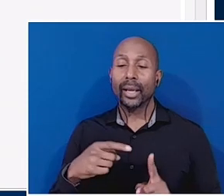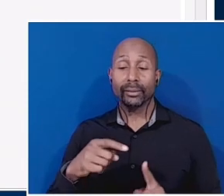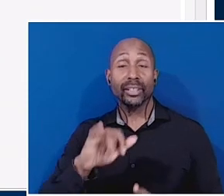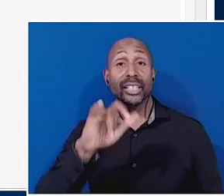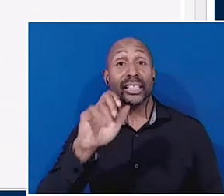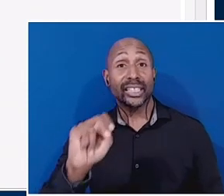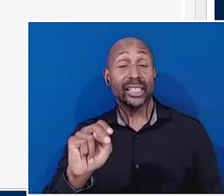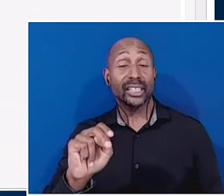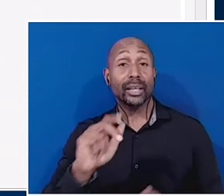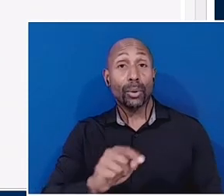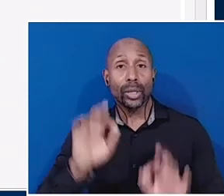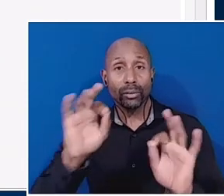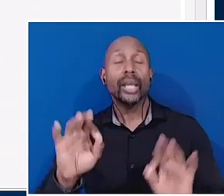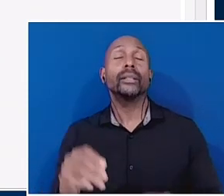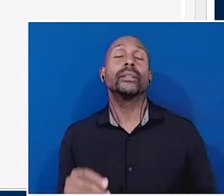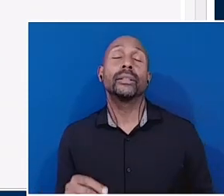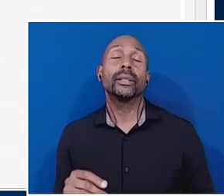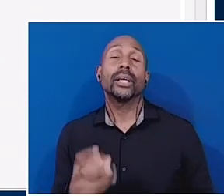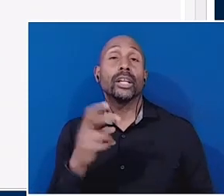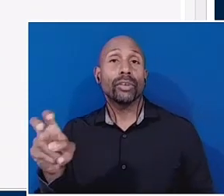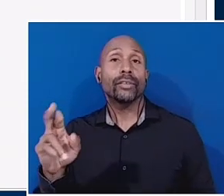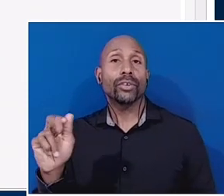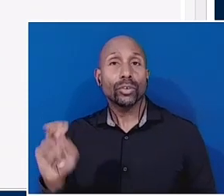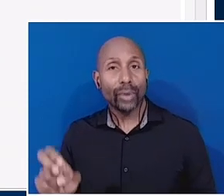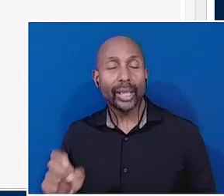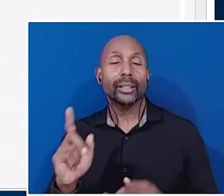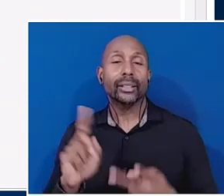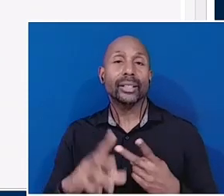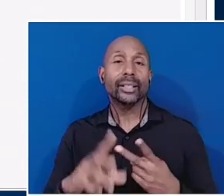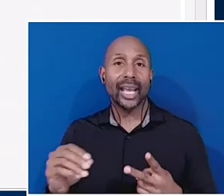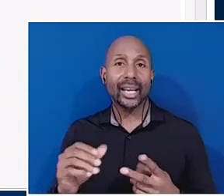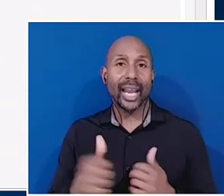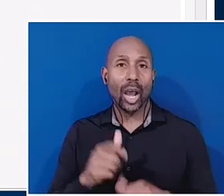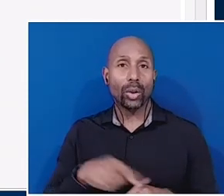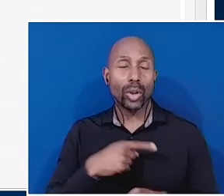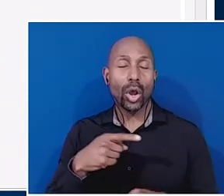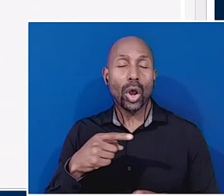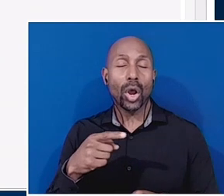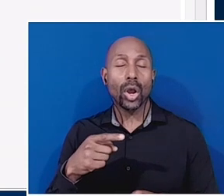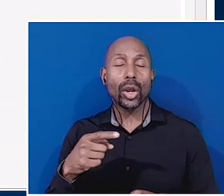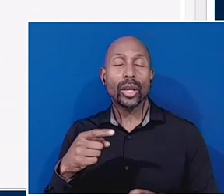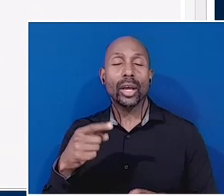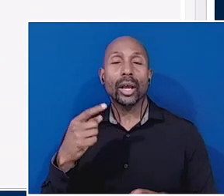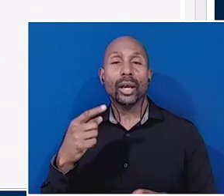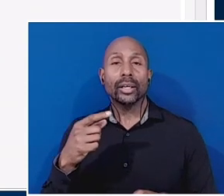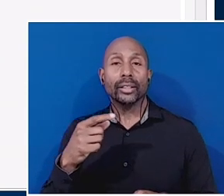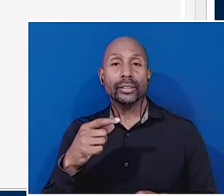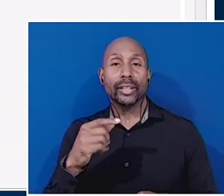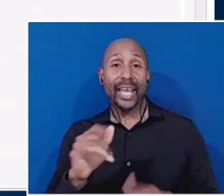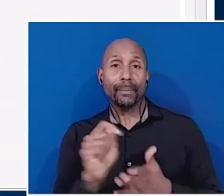school because it pertains for how expensive or not expensive it's going to be, but largely how expensive it's going